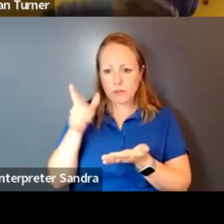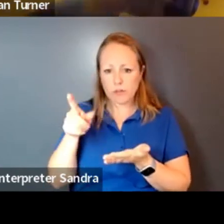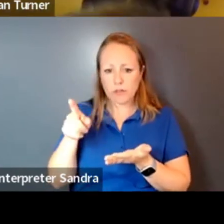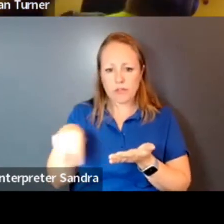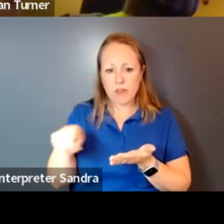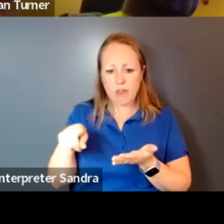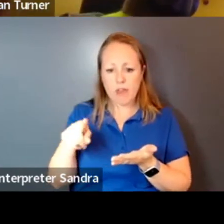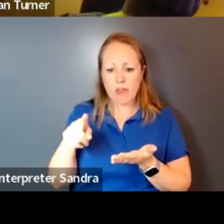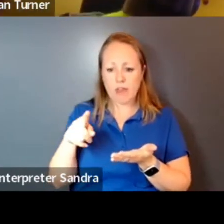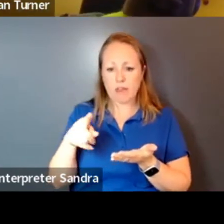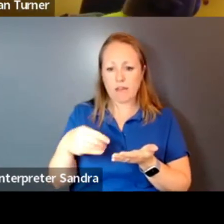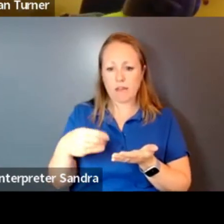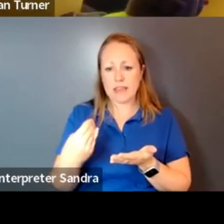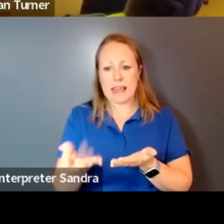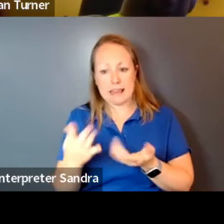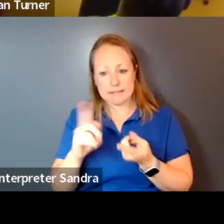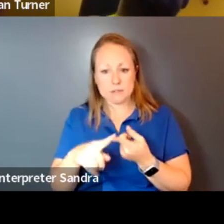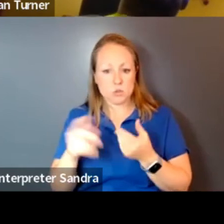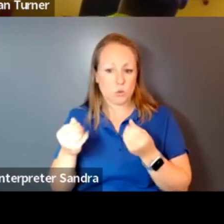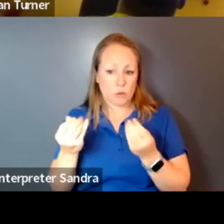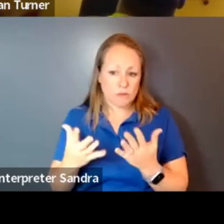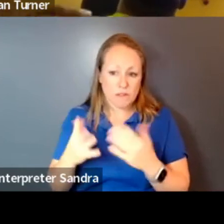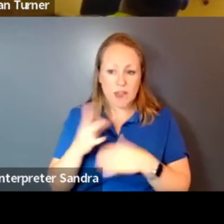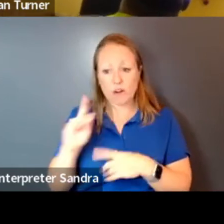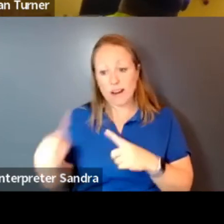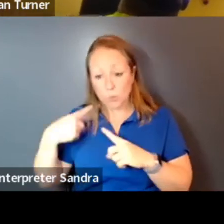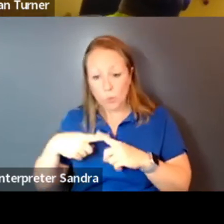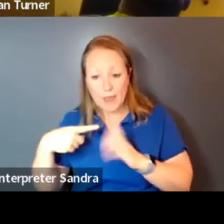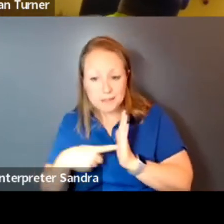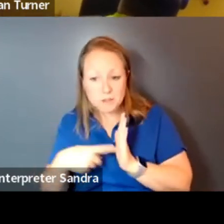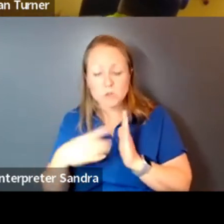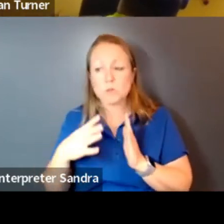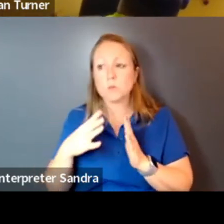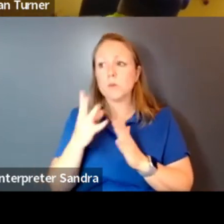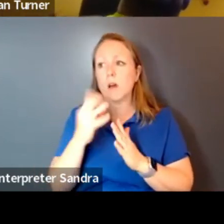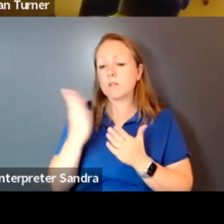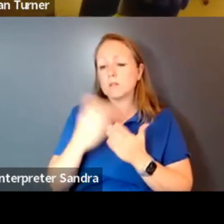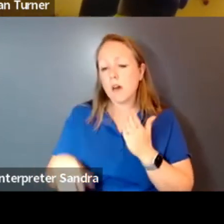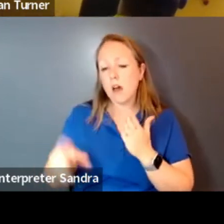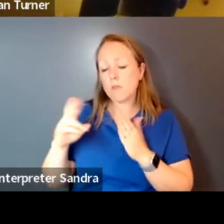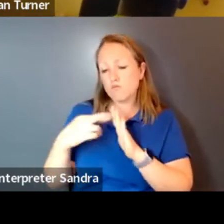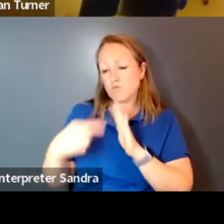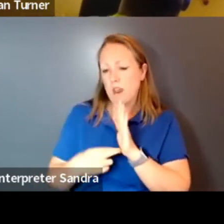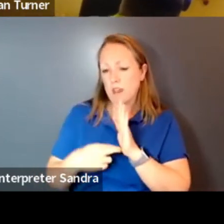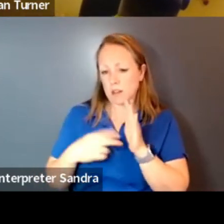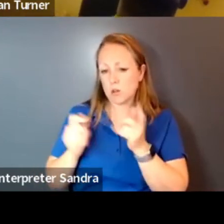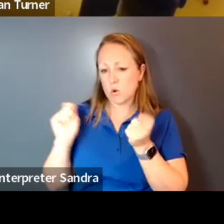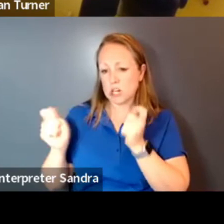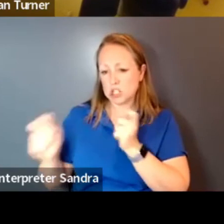give the provider and when, and, you know, some regulatory changes after I've been to the way this works are designed to